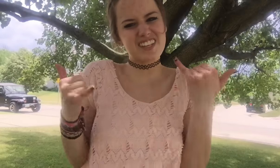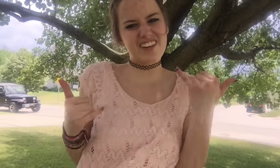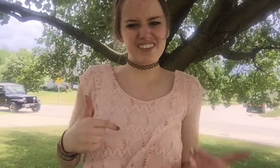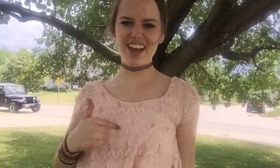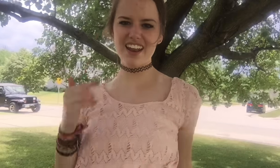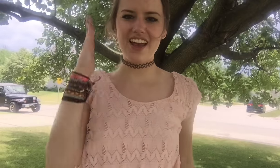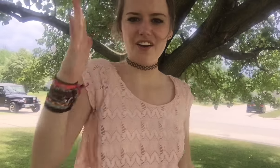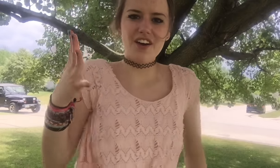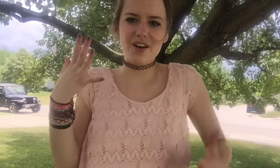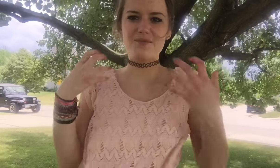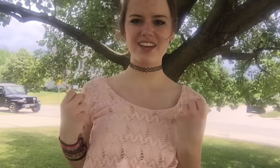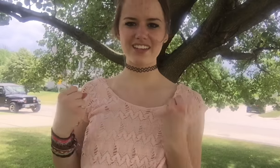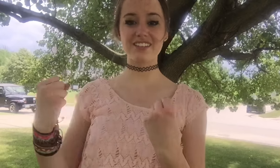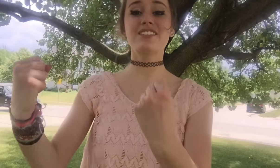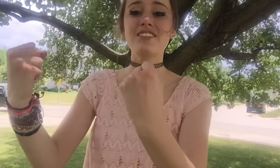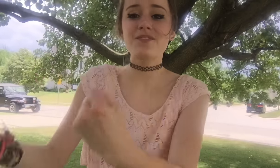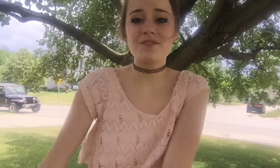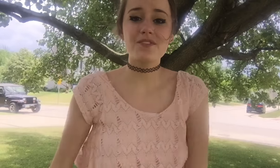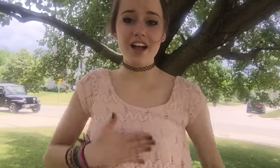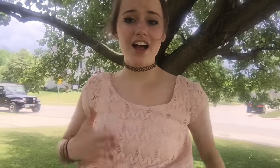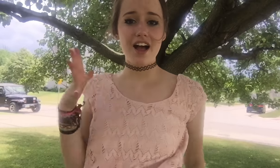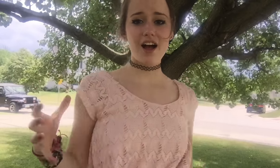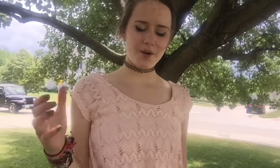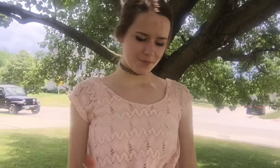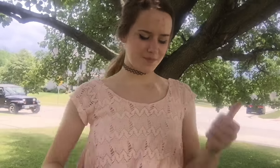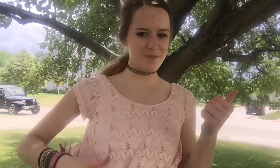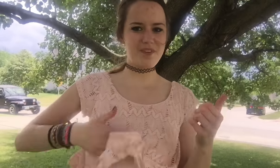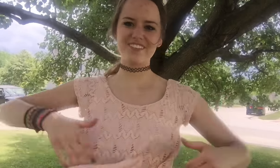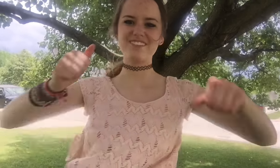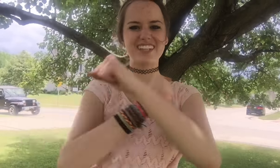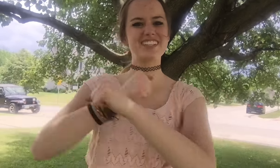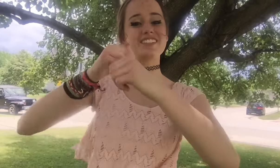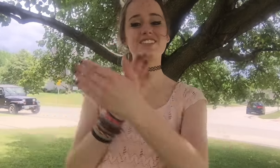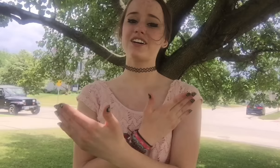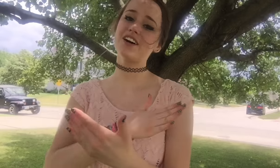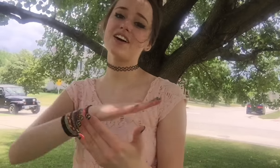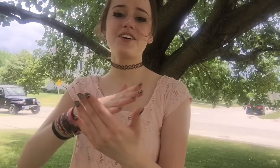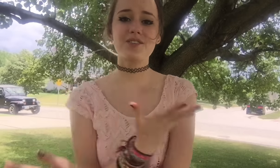starting right now i'll be strong i'll play my fight song